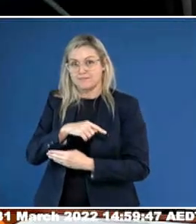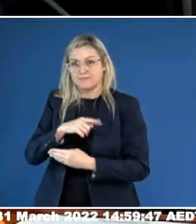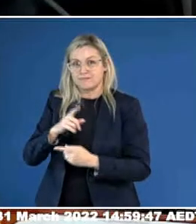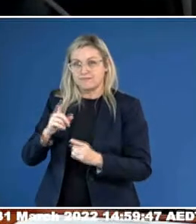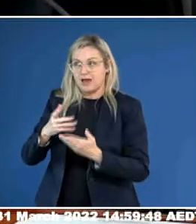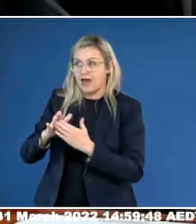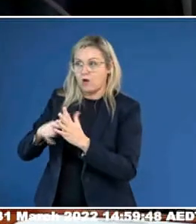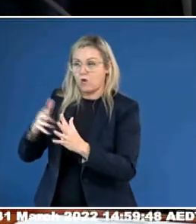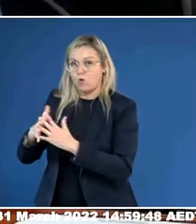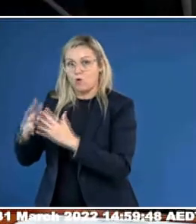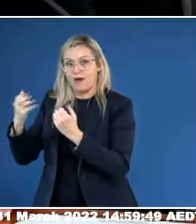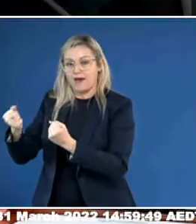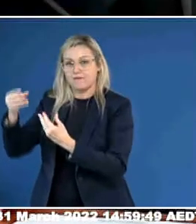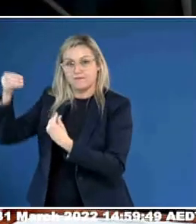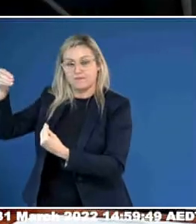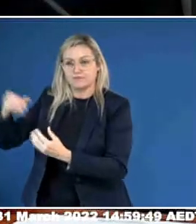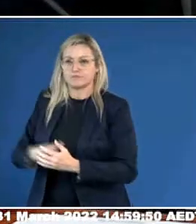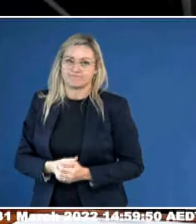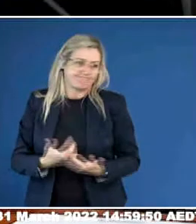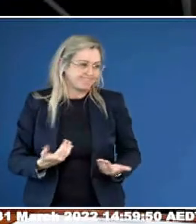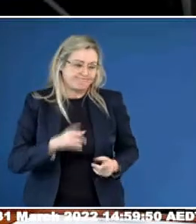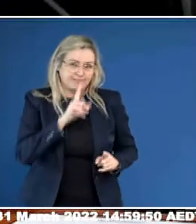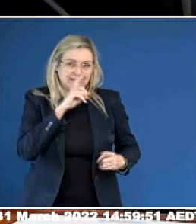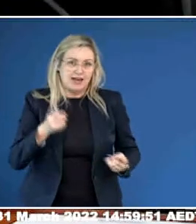And how they can they, when we can't even agree as a country on what it is?